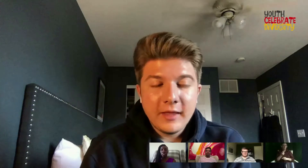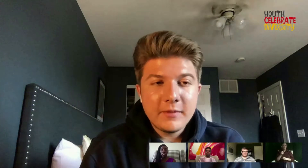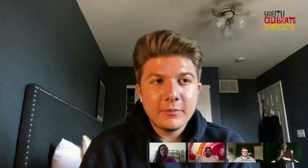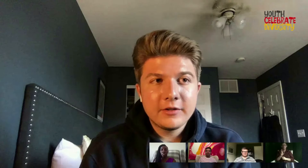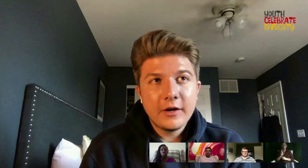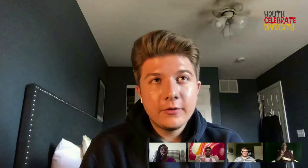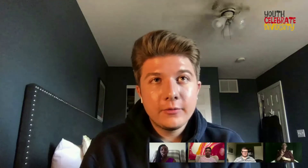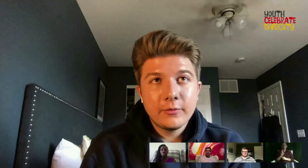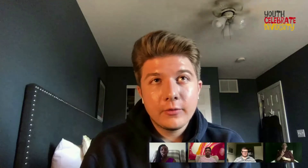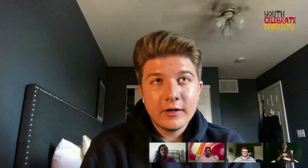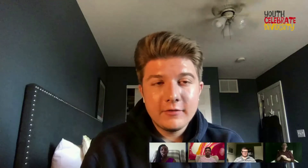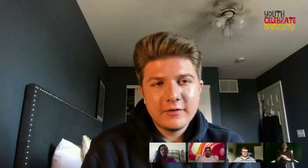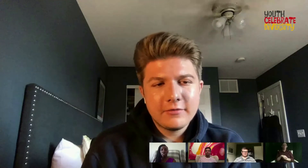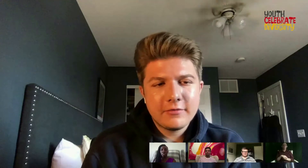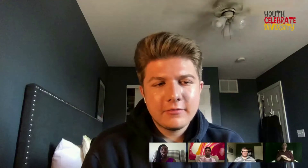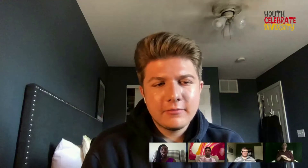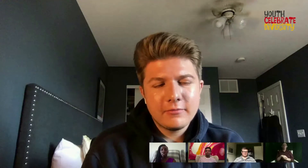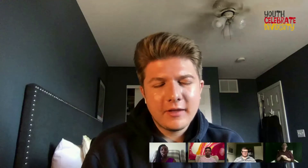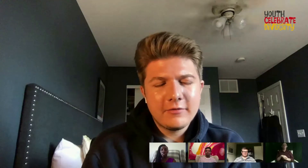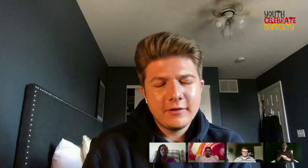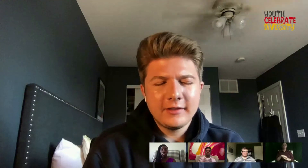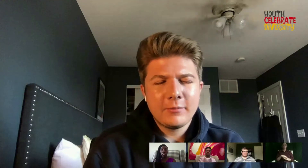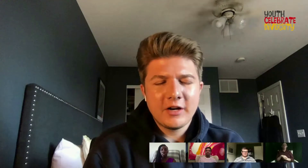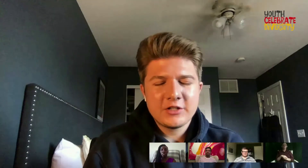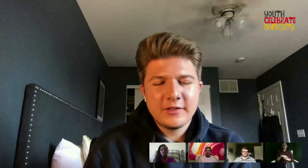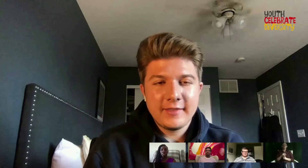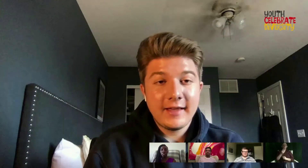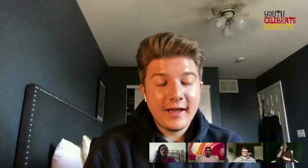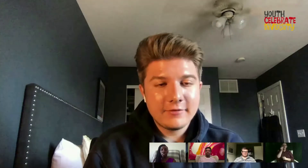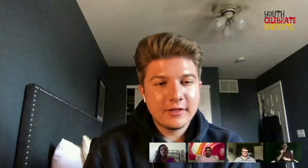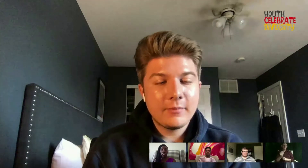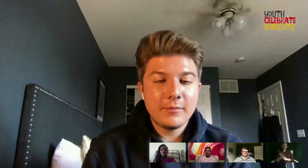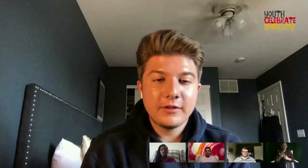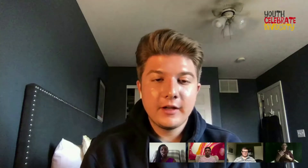let people know or even if like feeling the pressure that they have to let people know